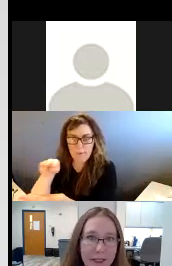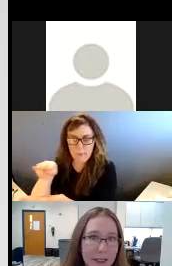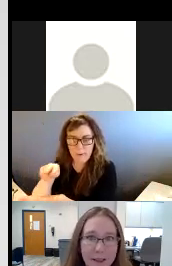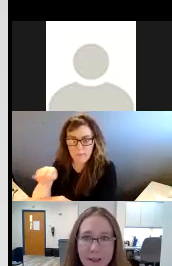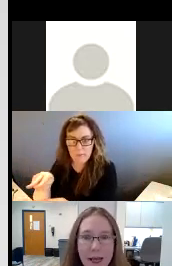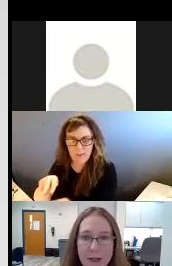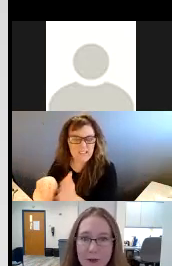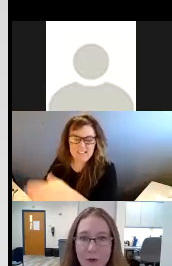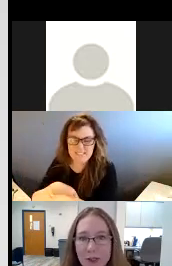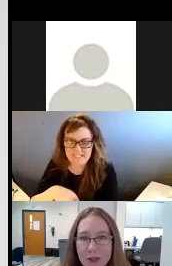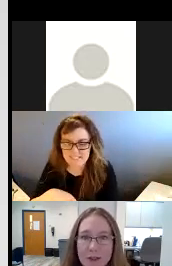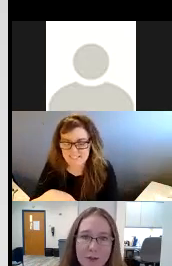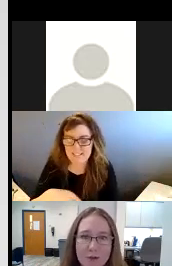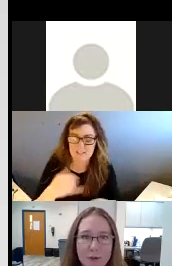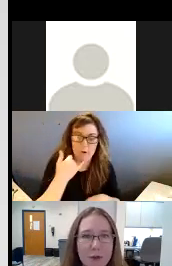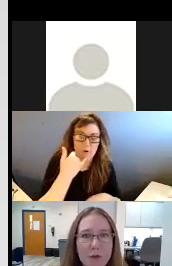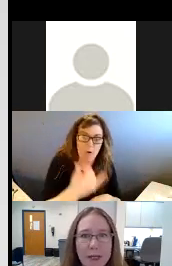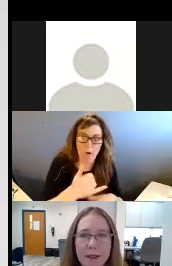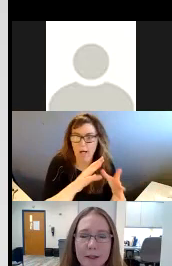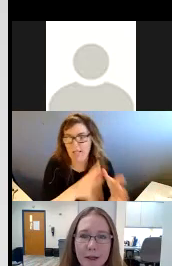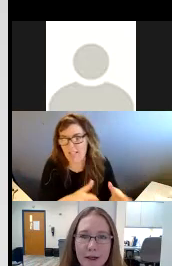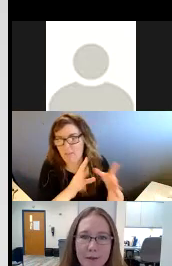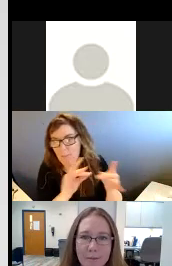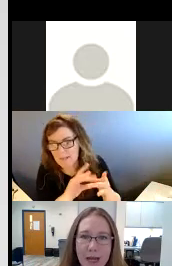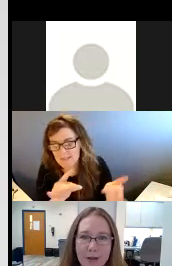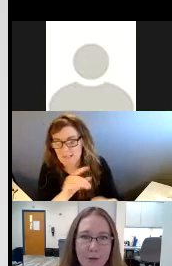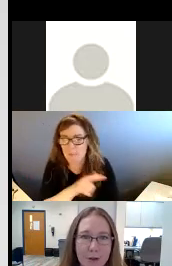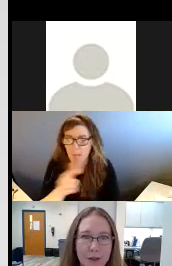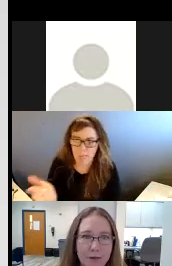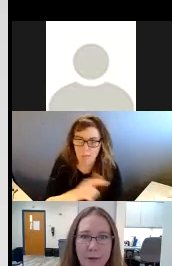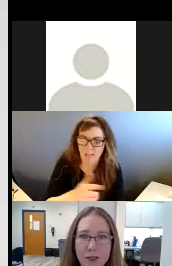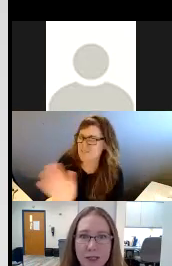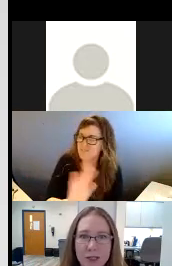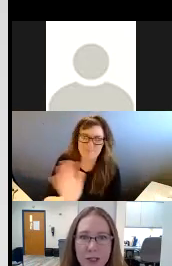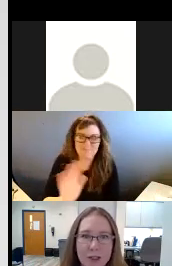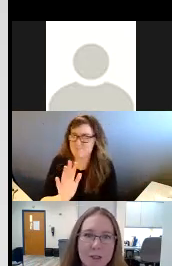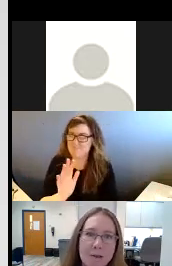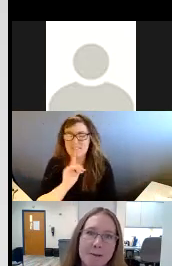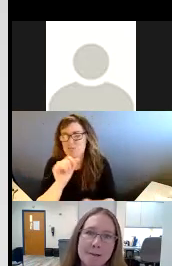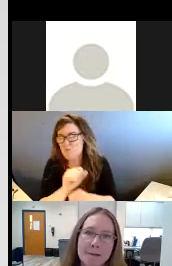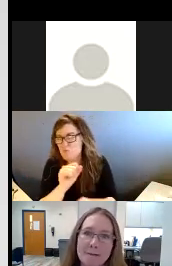SO IT'S REAL QUICK BACK AND FORTH INFORMATION.